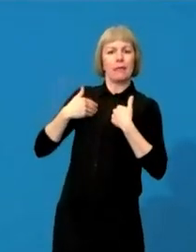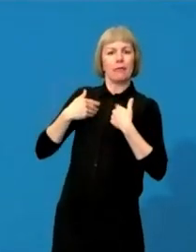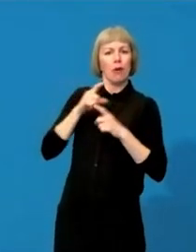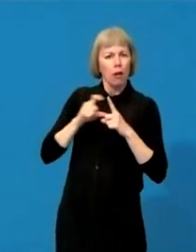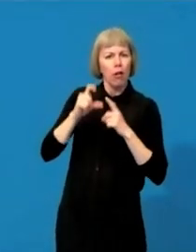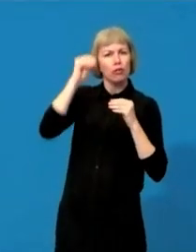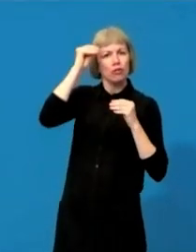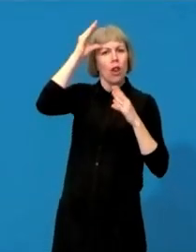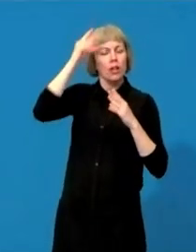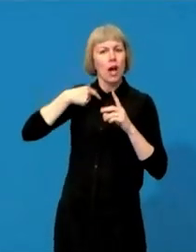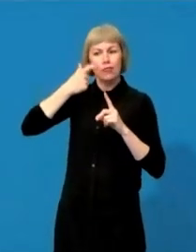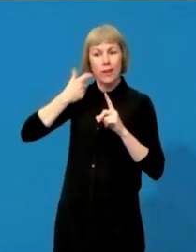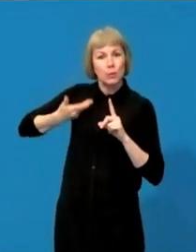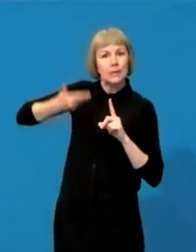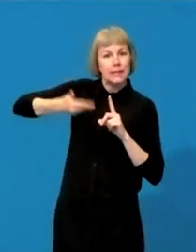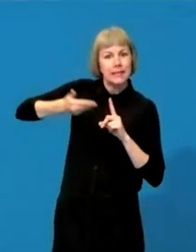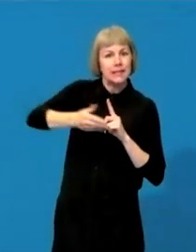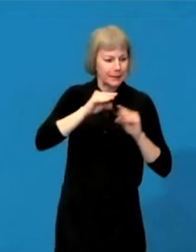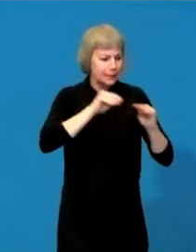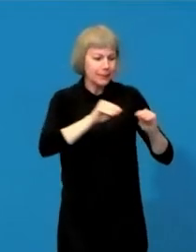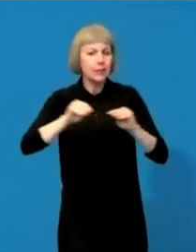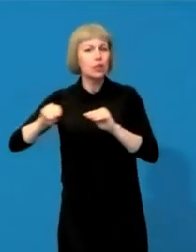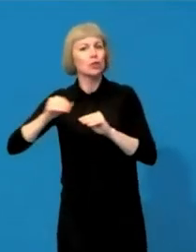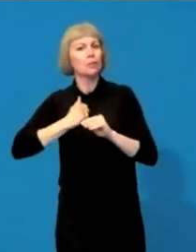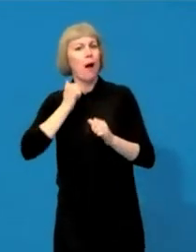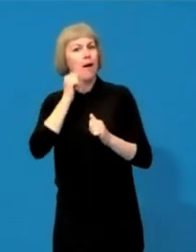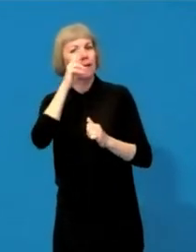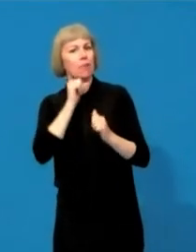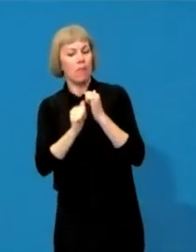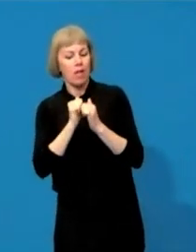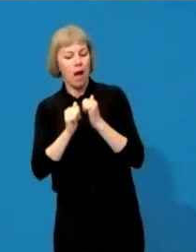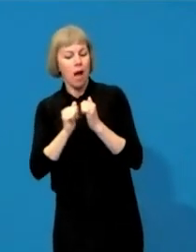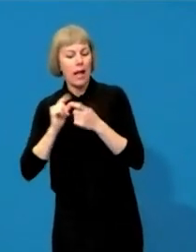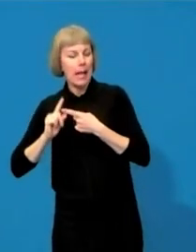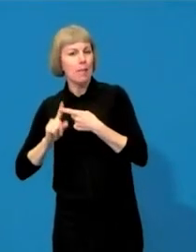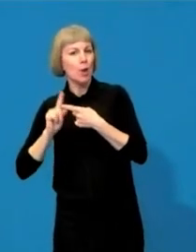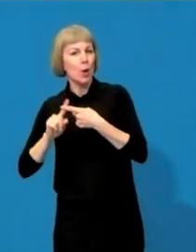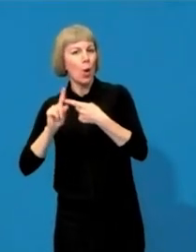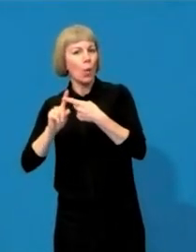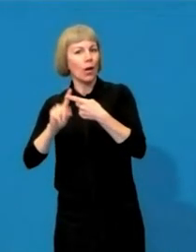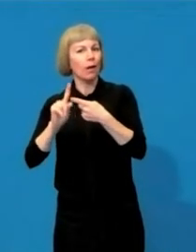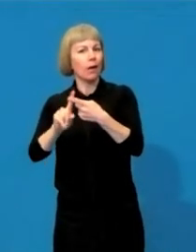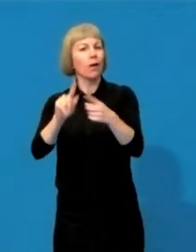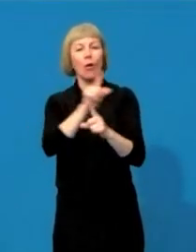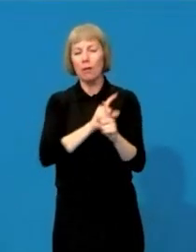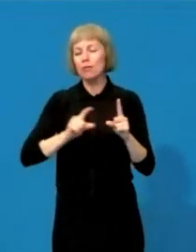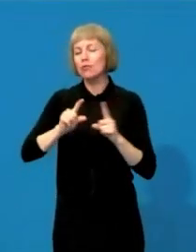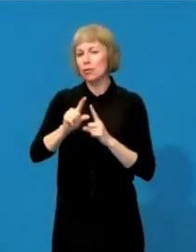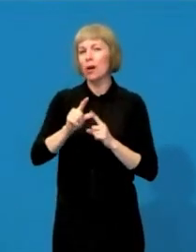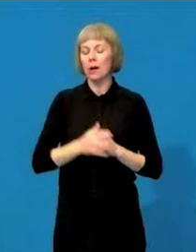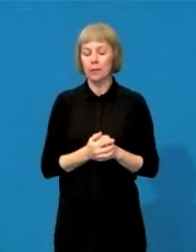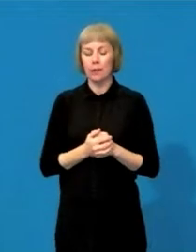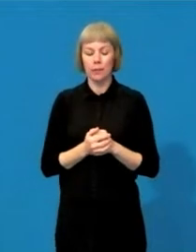I've got to teach my other brothers and, you know, I think it's like if my little brother